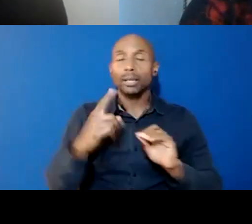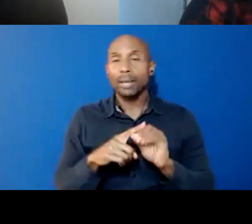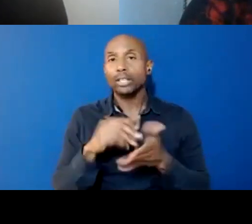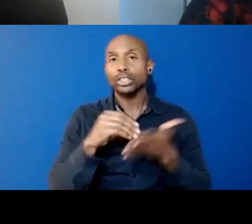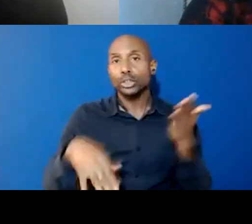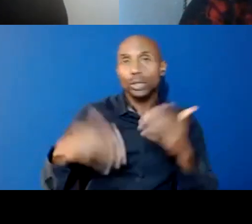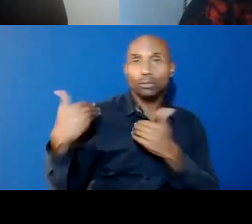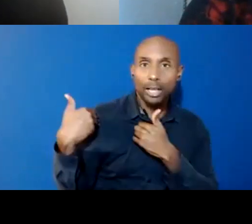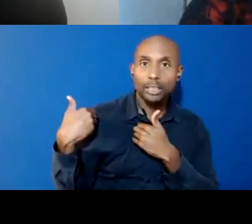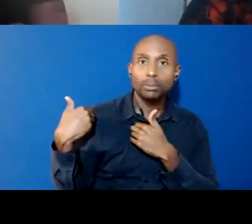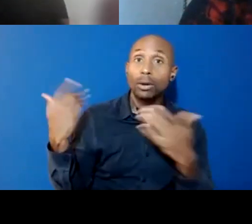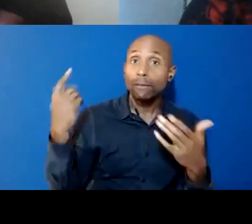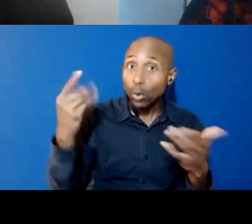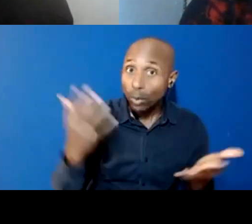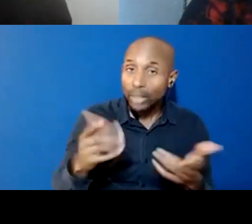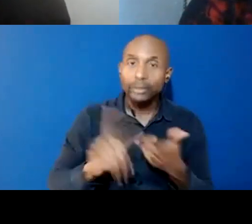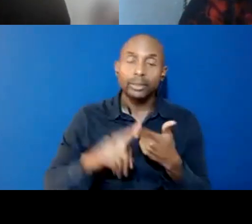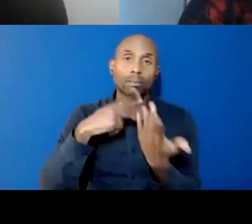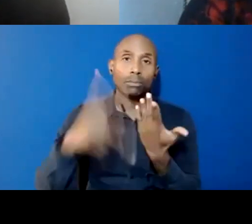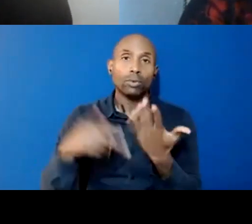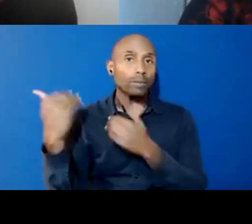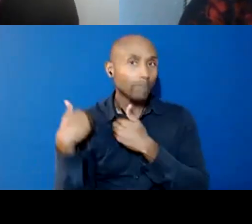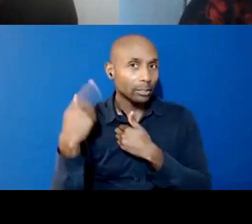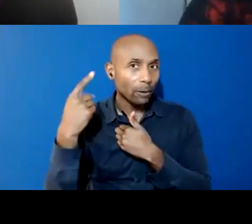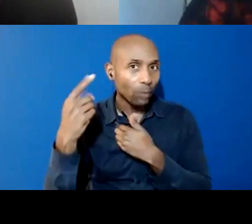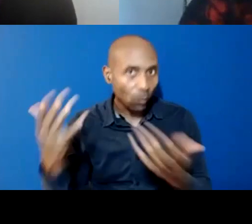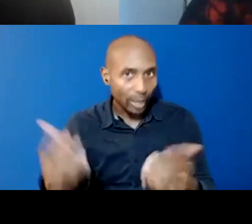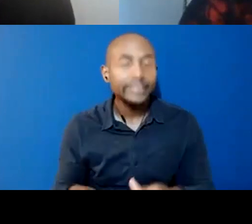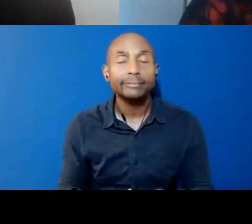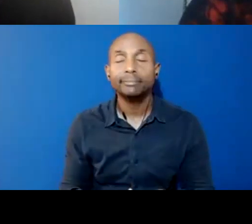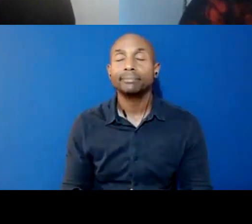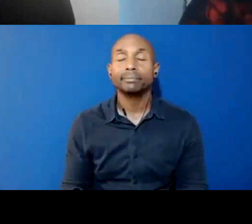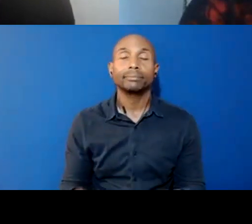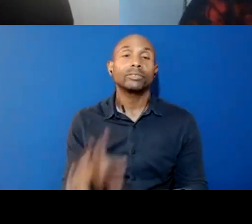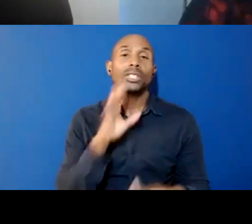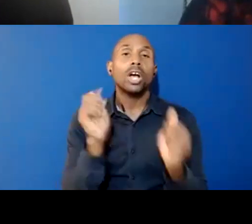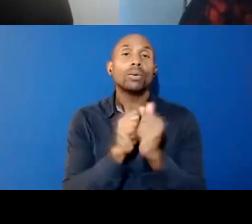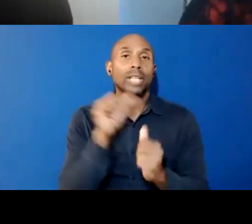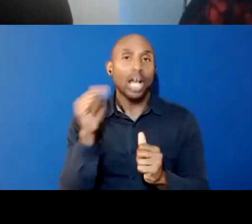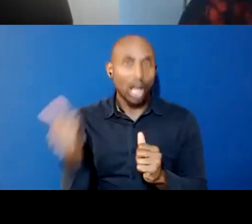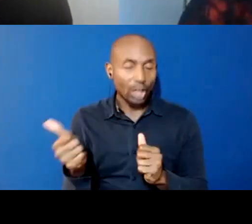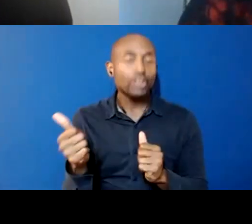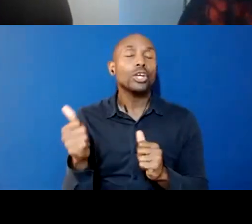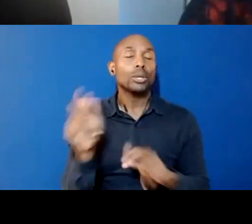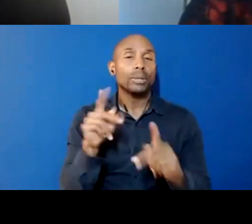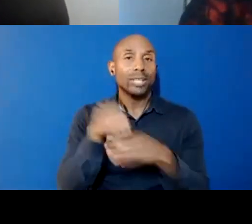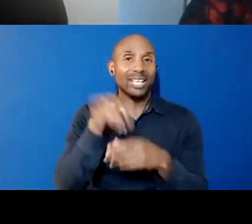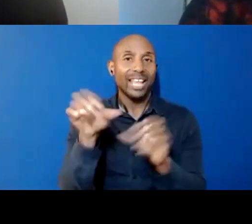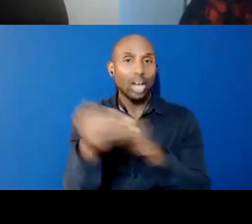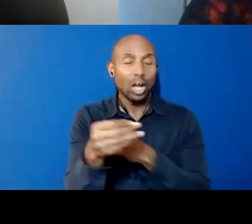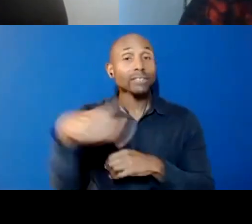to provide, we talked with our counterparts in that office and their guidance was anything